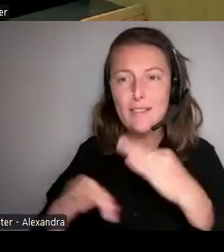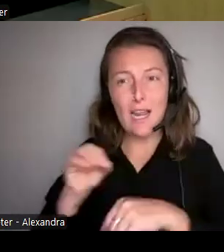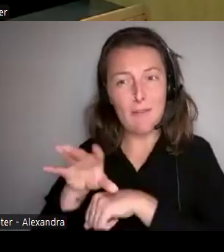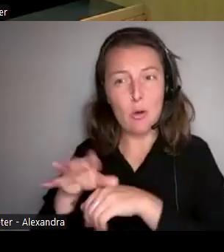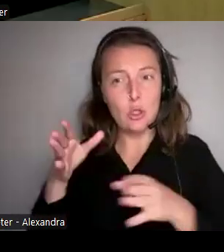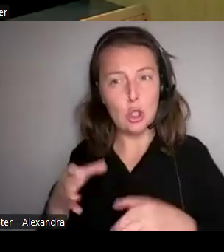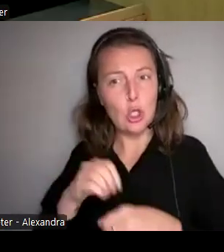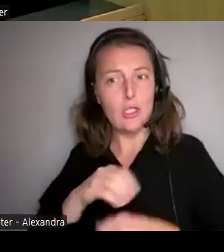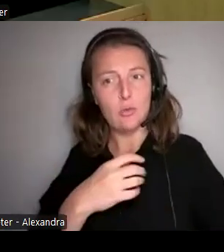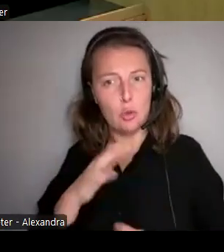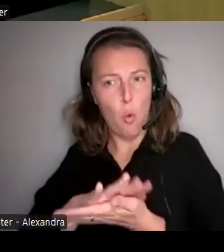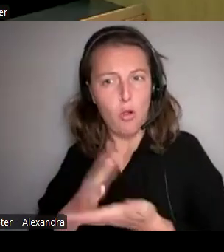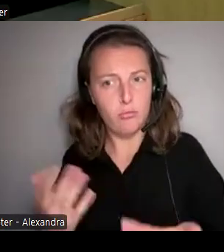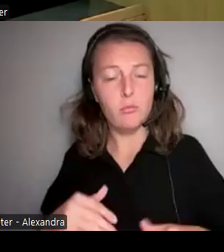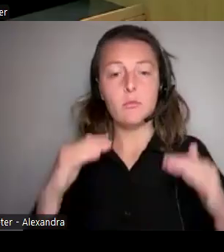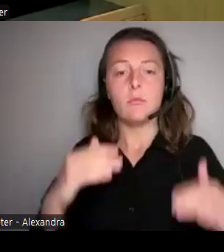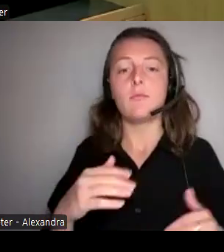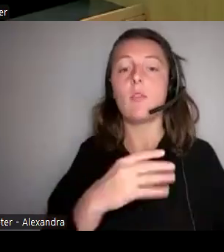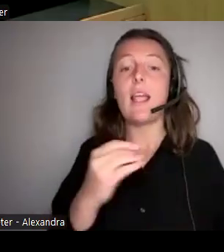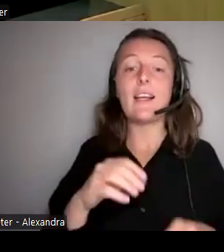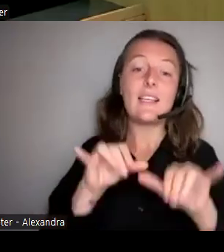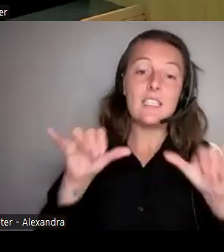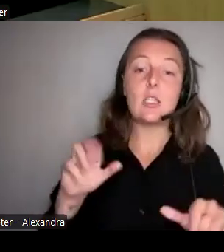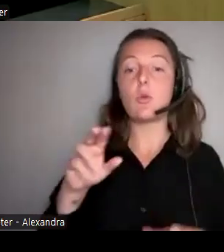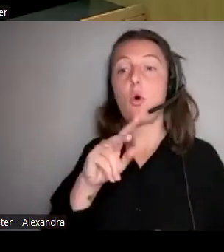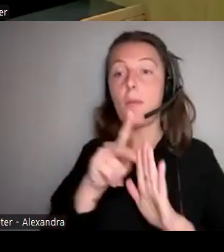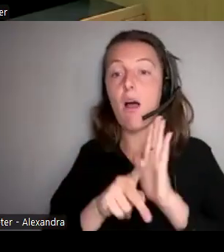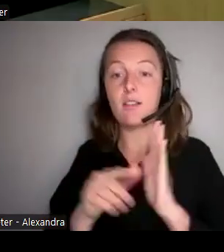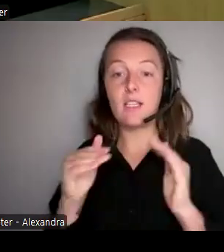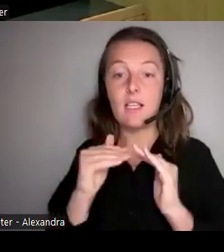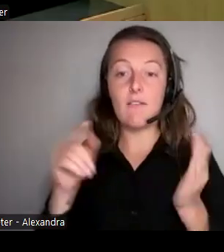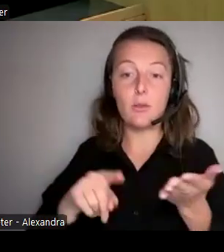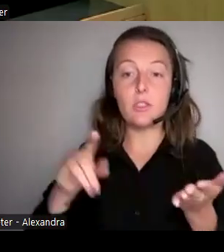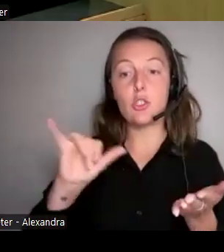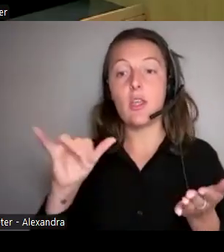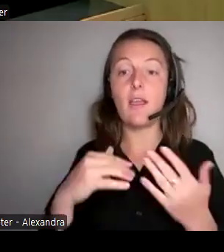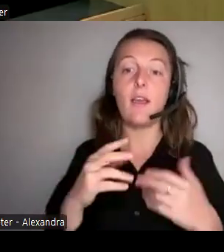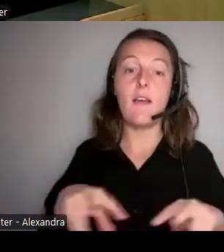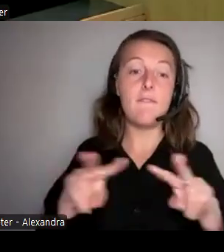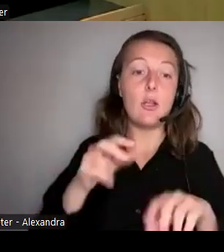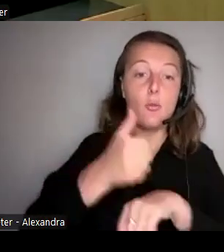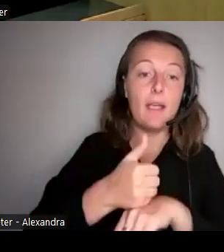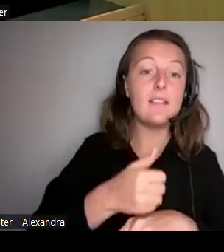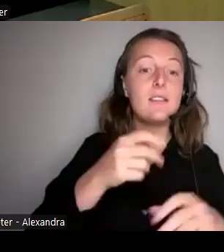systems or policy level um research like value based care, measurement based care, um methods